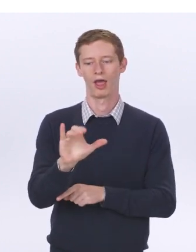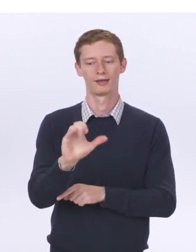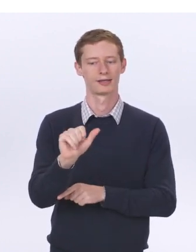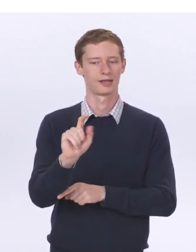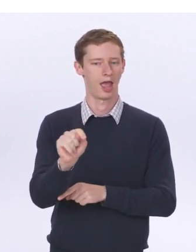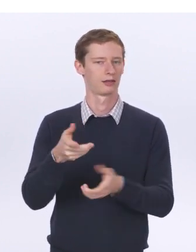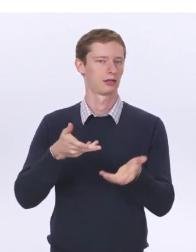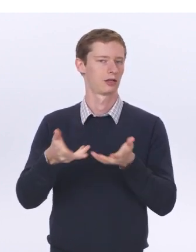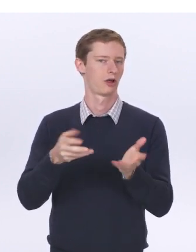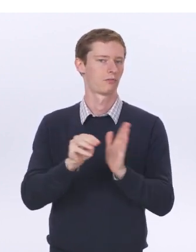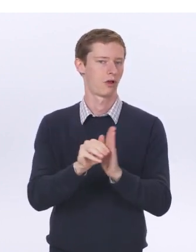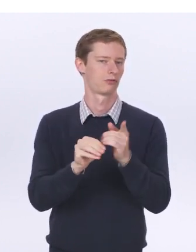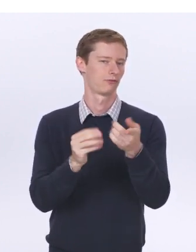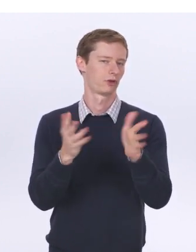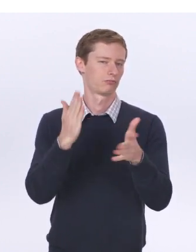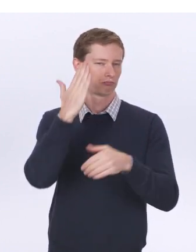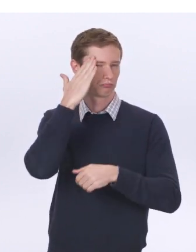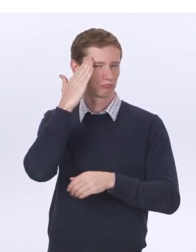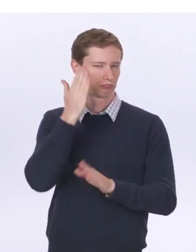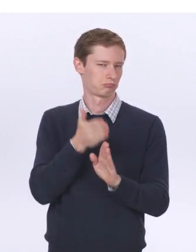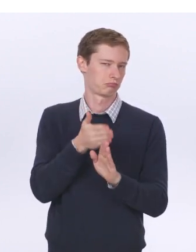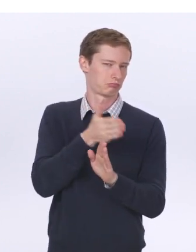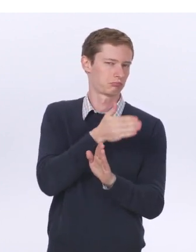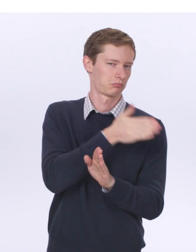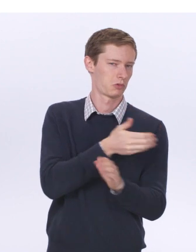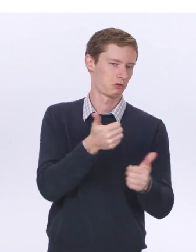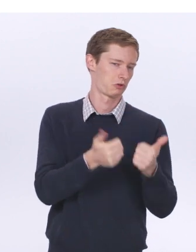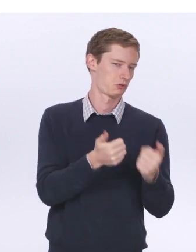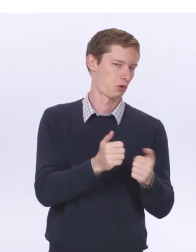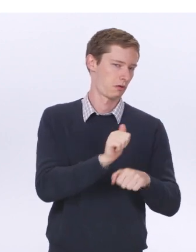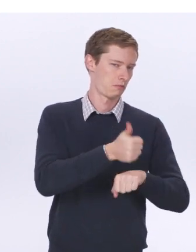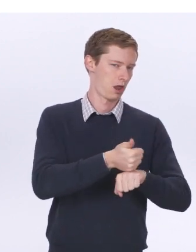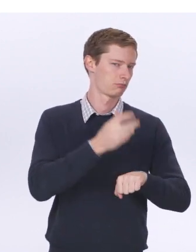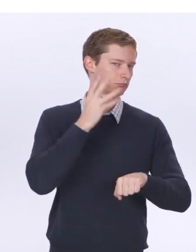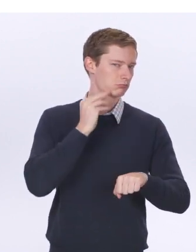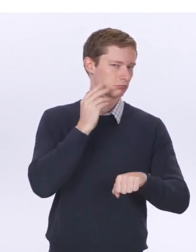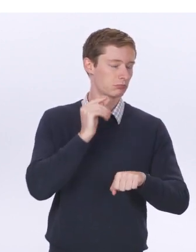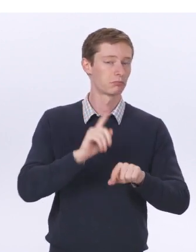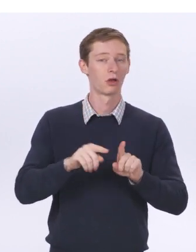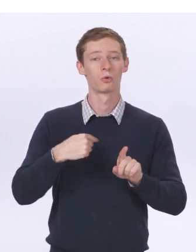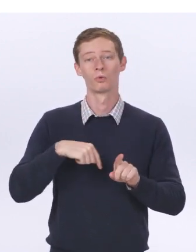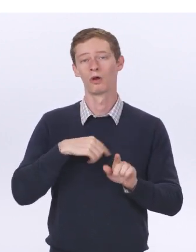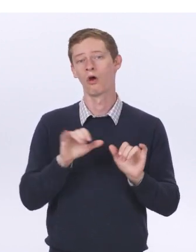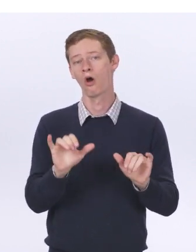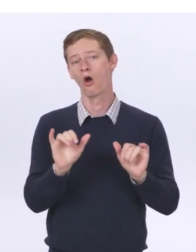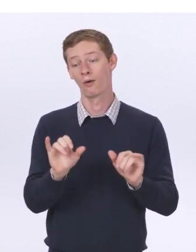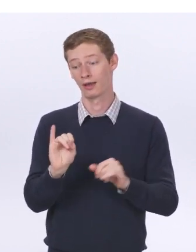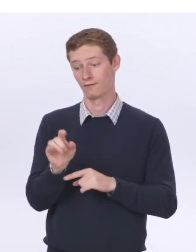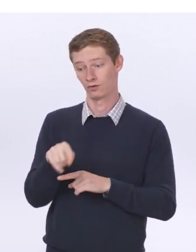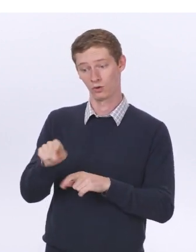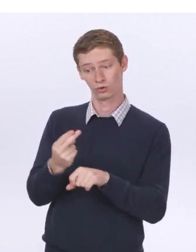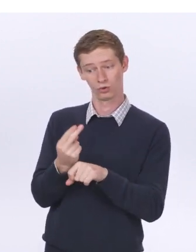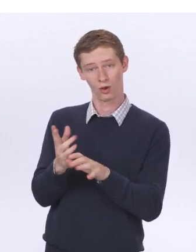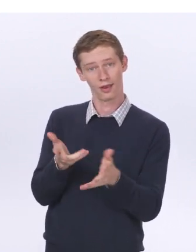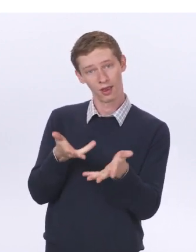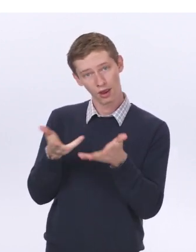but we found that allowing your users to interact with interfaces and objects directly is a much more rewarding experience.